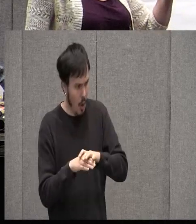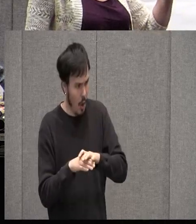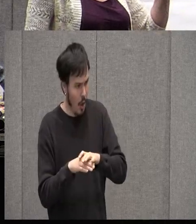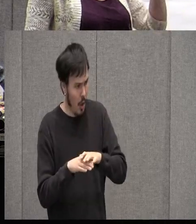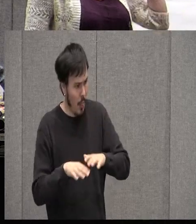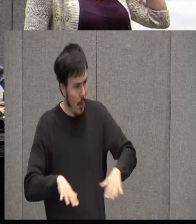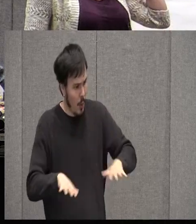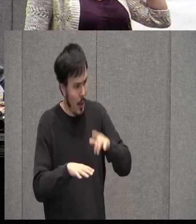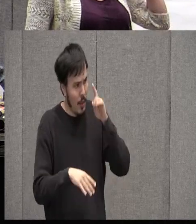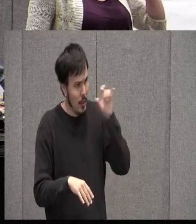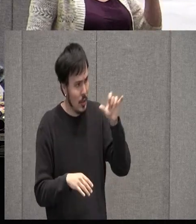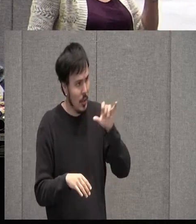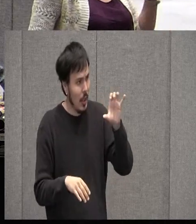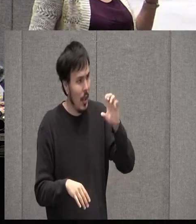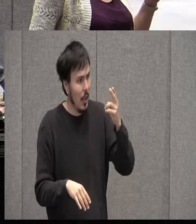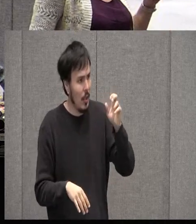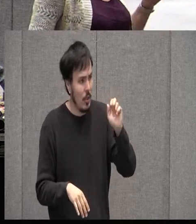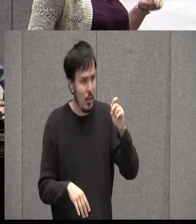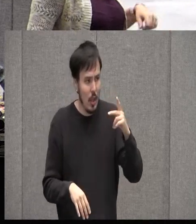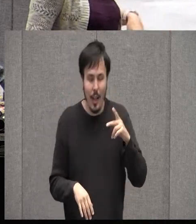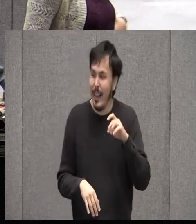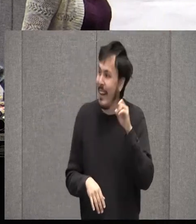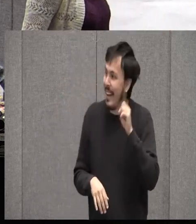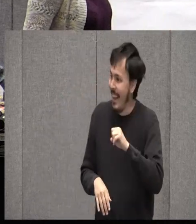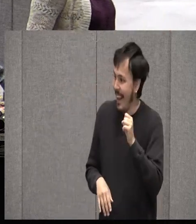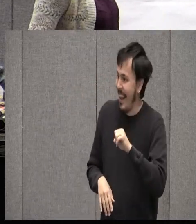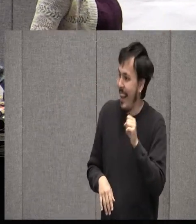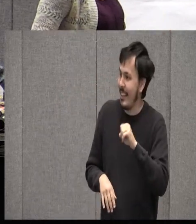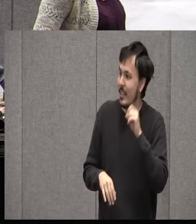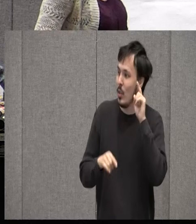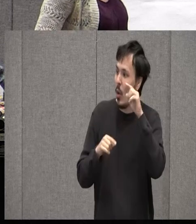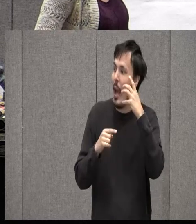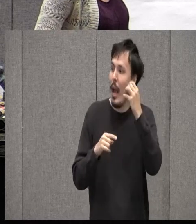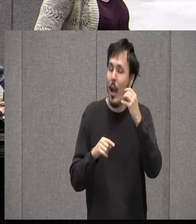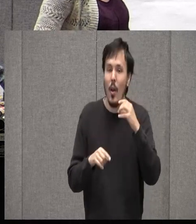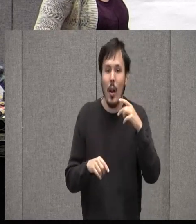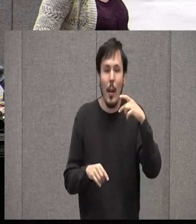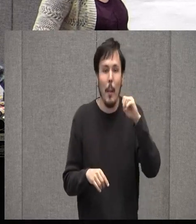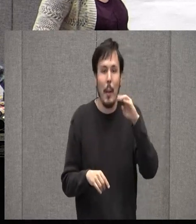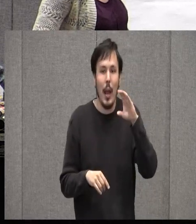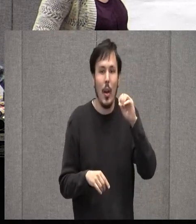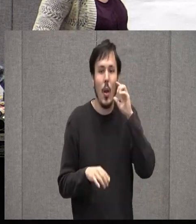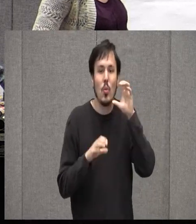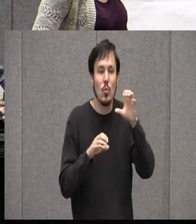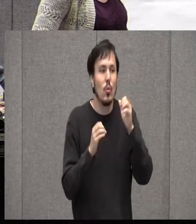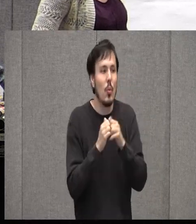Yes, that's the cool thing about it and you can go out on your patio. I don't know if you're gonna be able to see it. I'll do it on my painting.